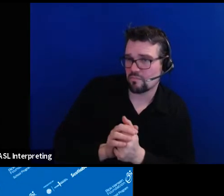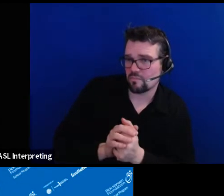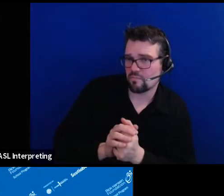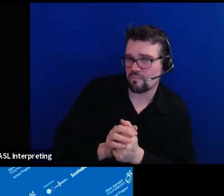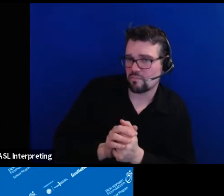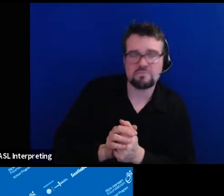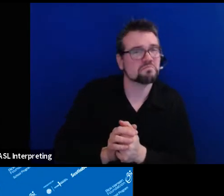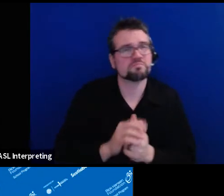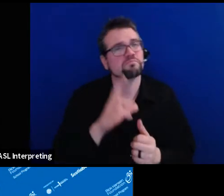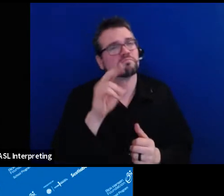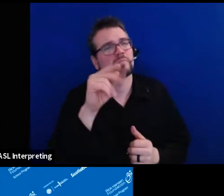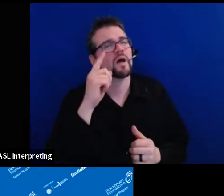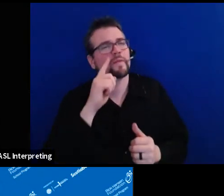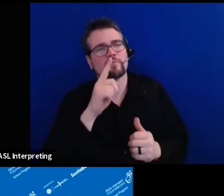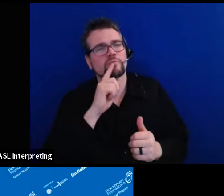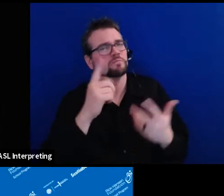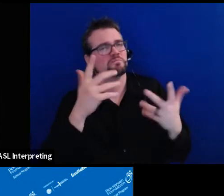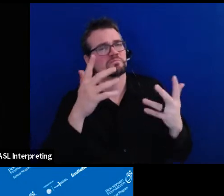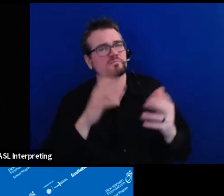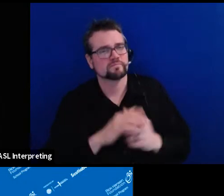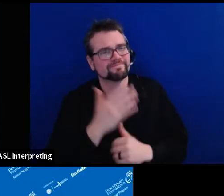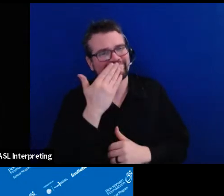NO, I THINK YOU COVERED IT ALL, JILL. THANKS. >> ALL RIGHT.